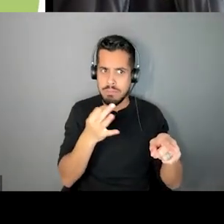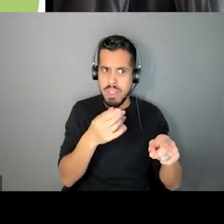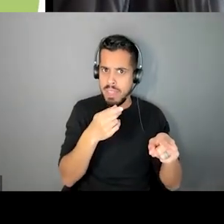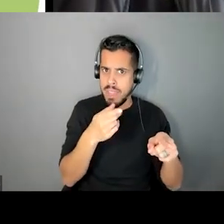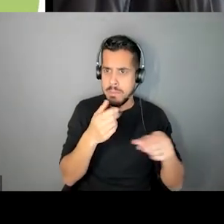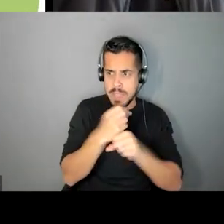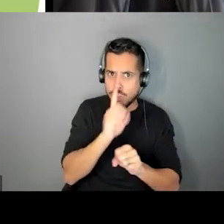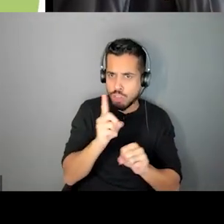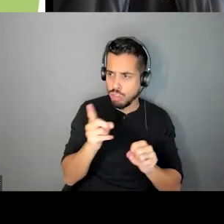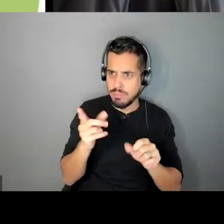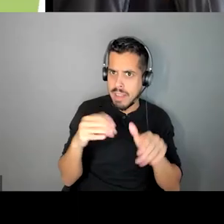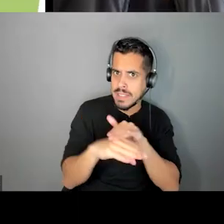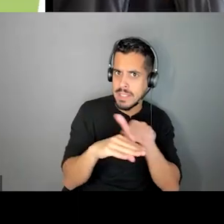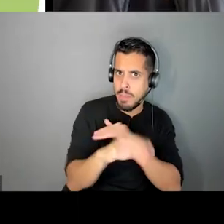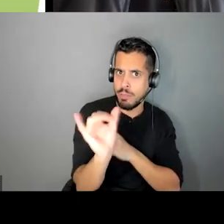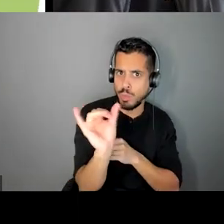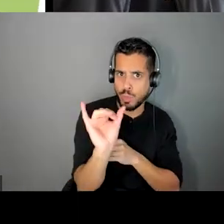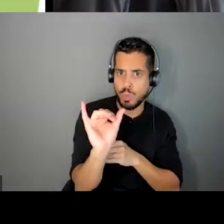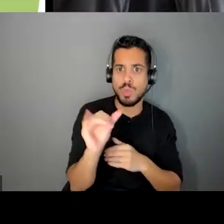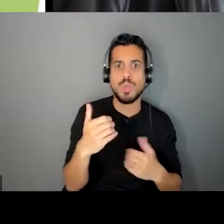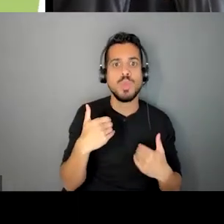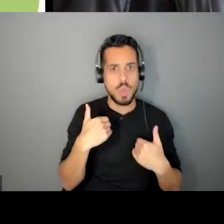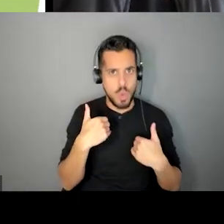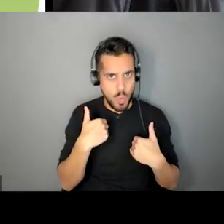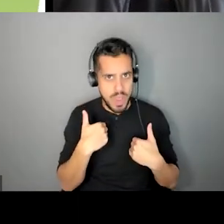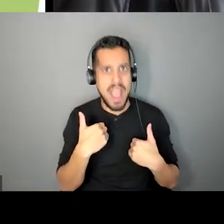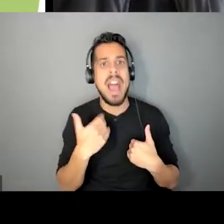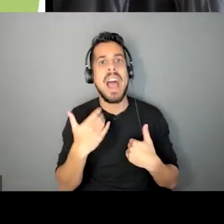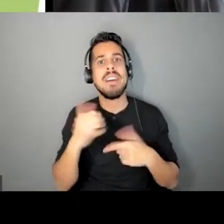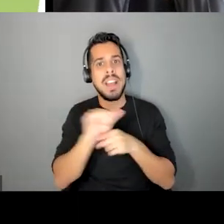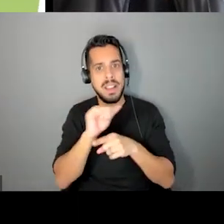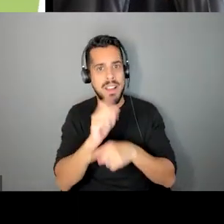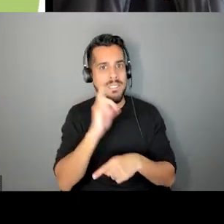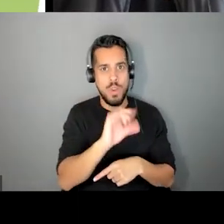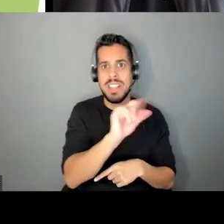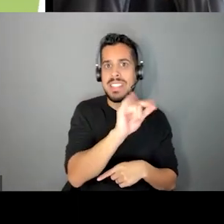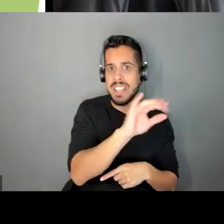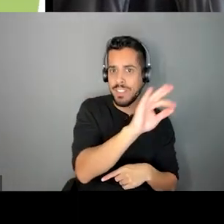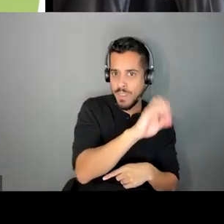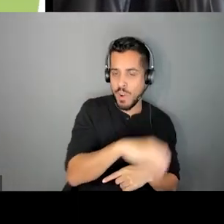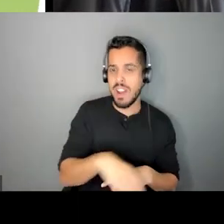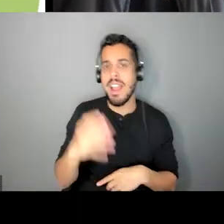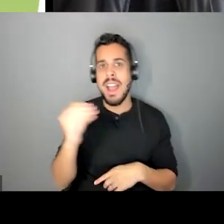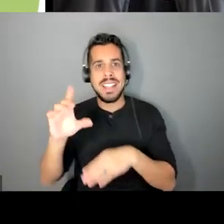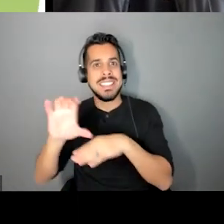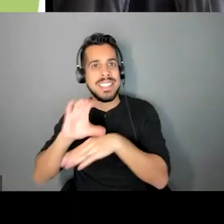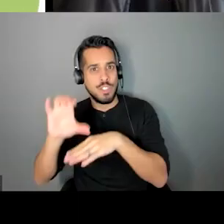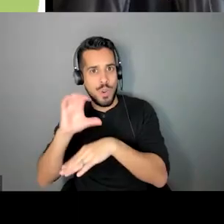And so we have apprentices from both the Salesforce ecosystem and the digital accessibility ecosystem working at the mighty Dell.